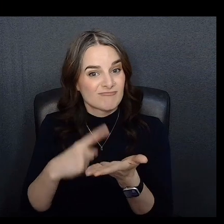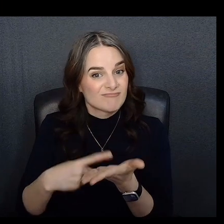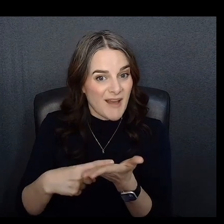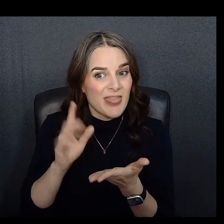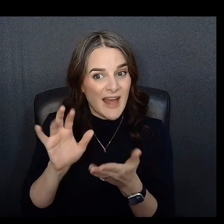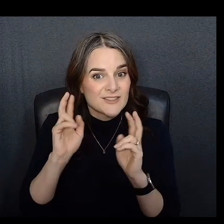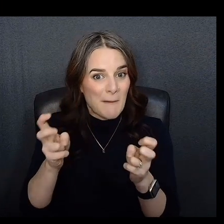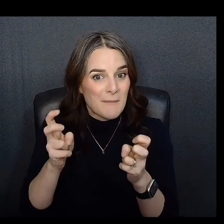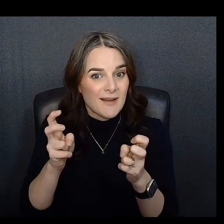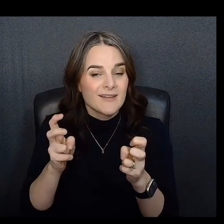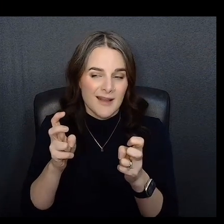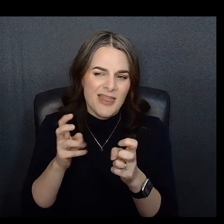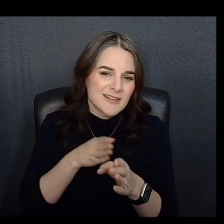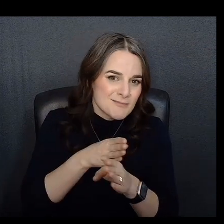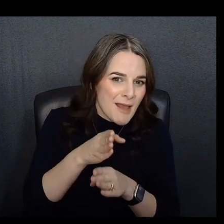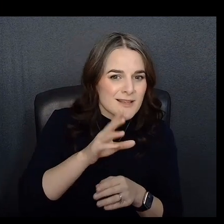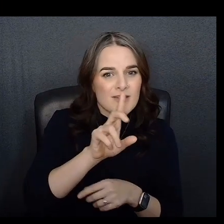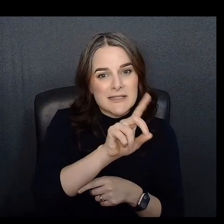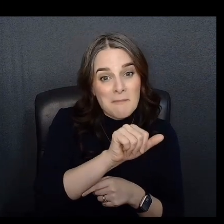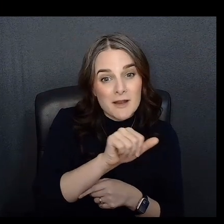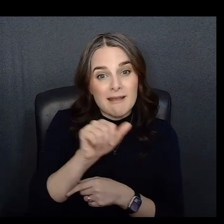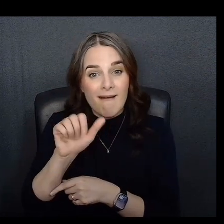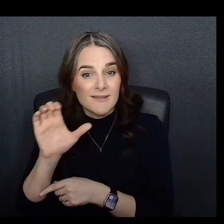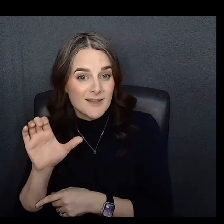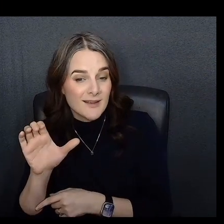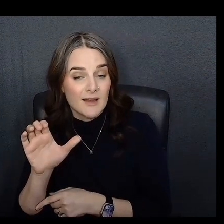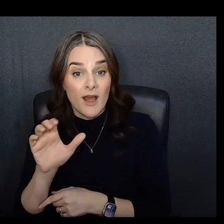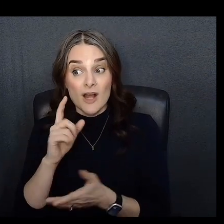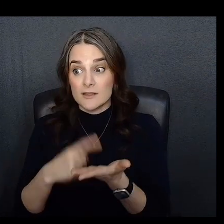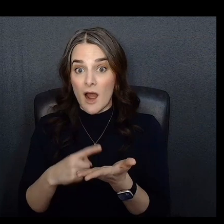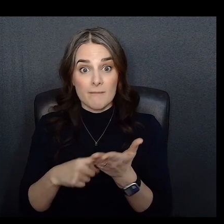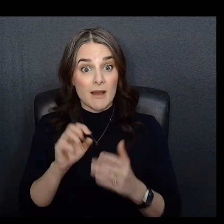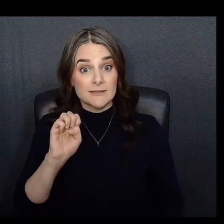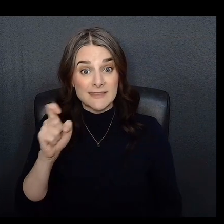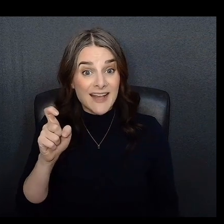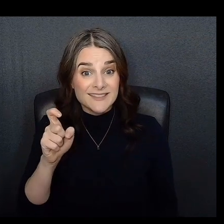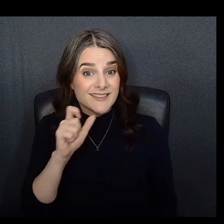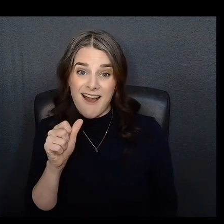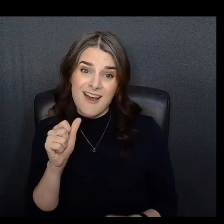of disability and AAC. Talking about sex isn't dirty, it's not bad.